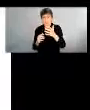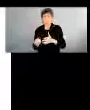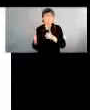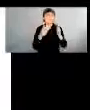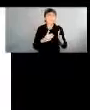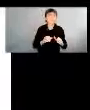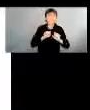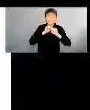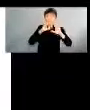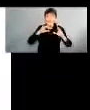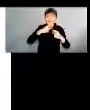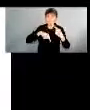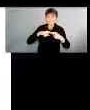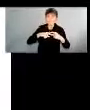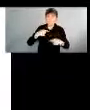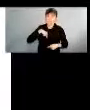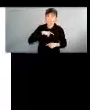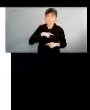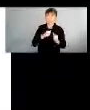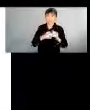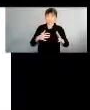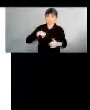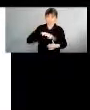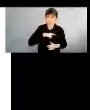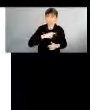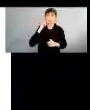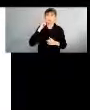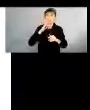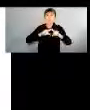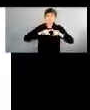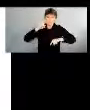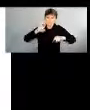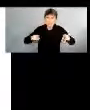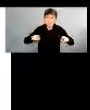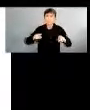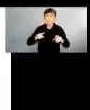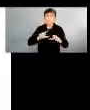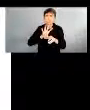to equity, diversity, inclusion, and access, we know that it is both a goal, but also an